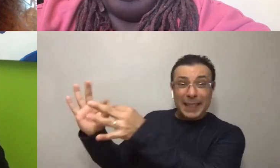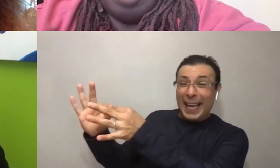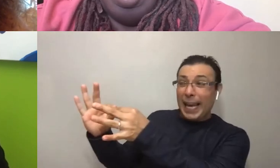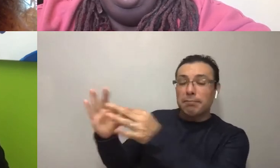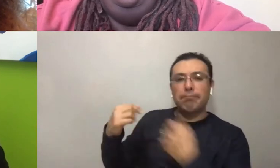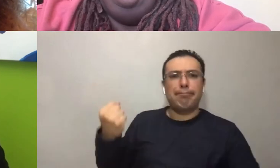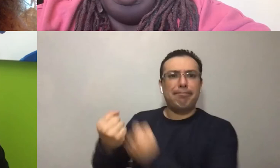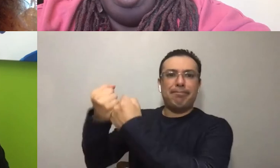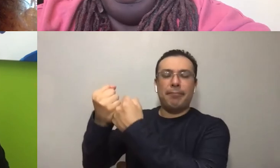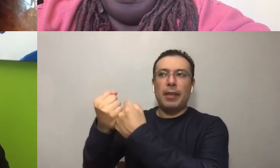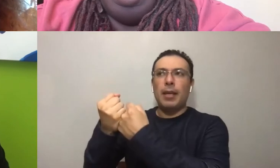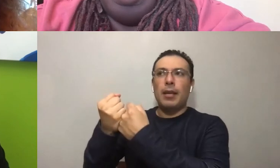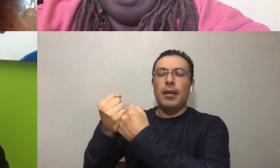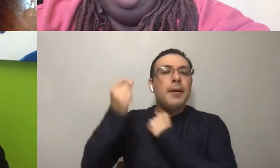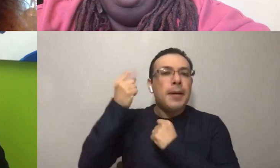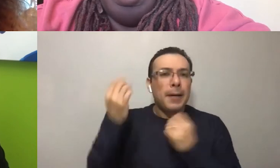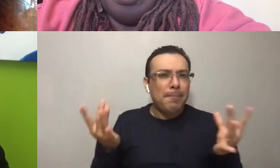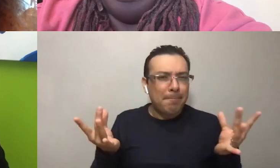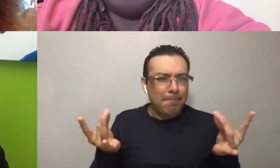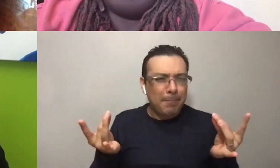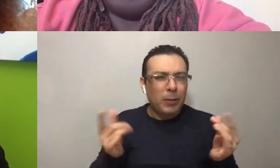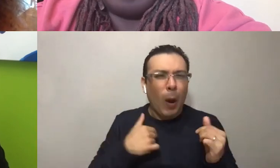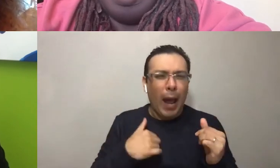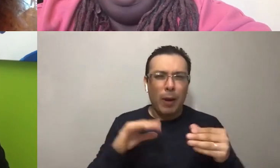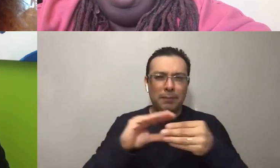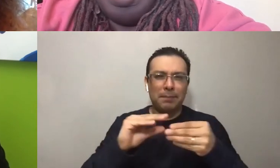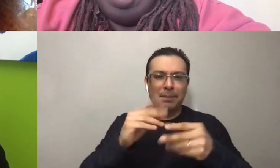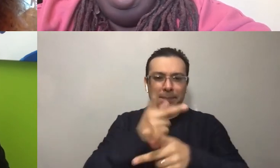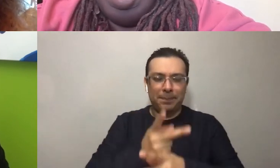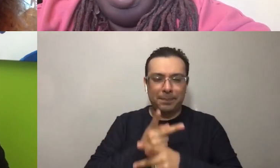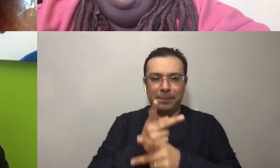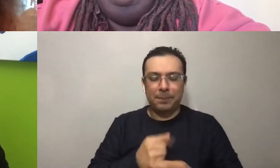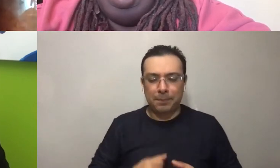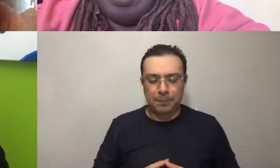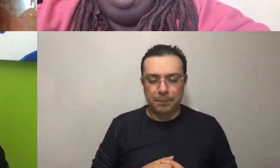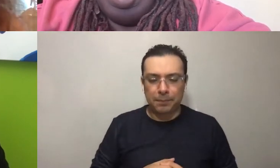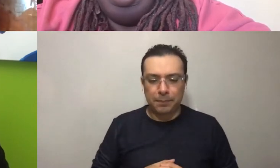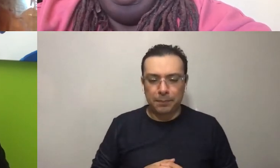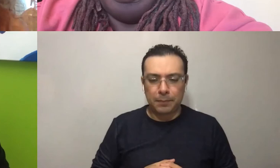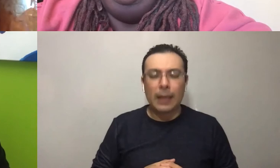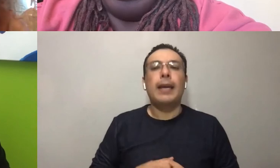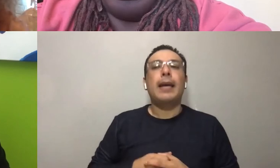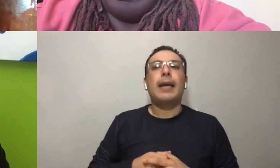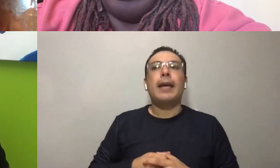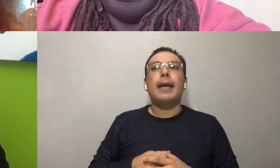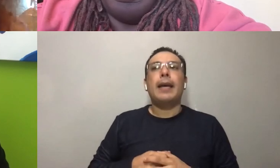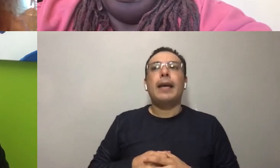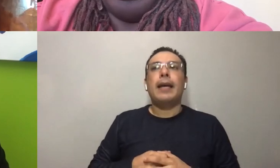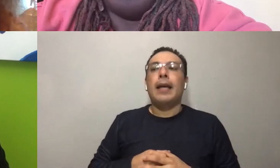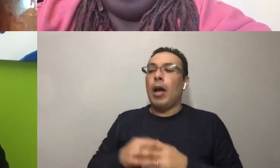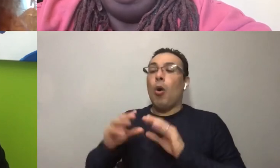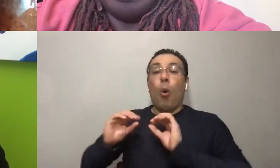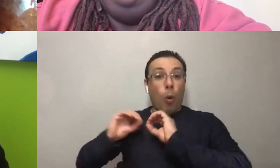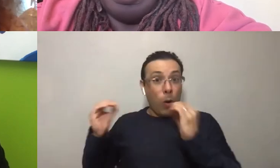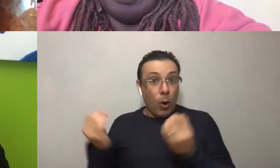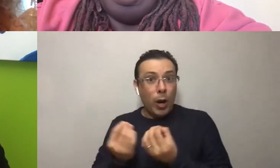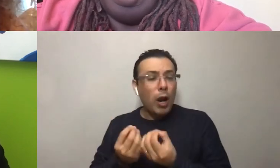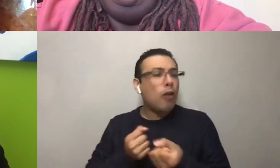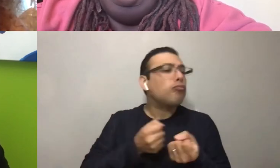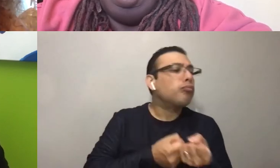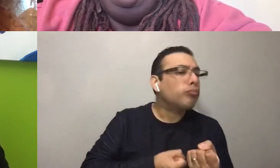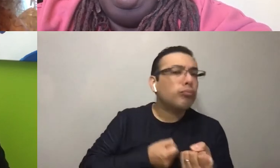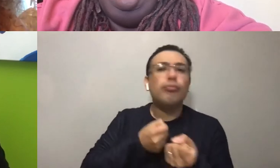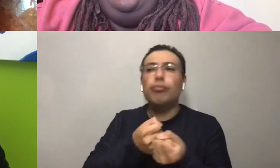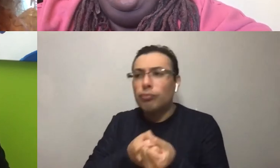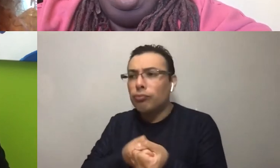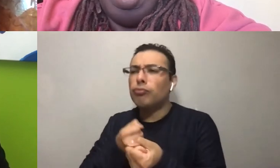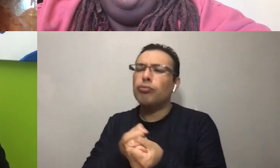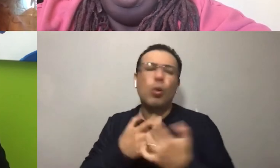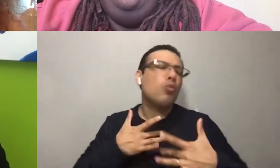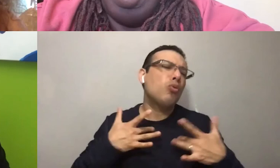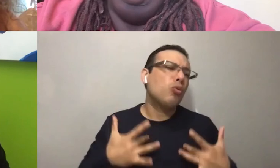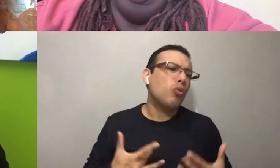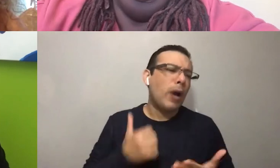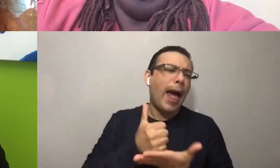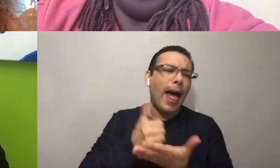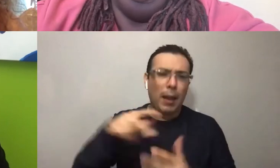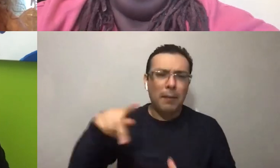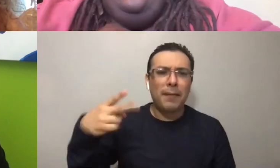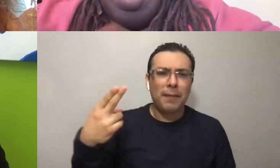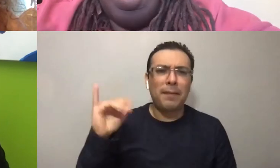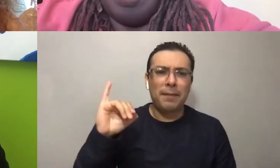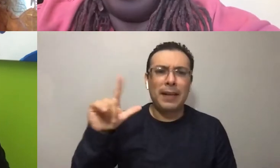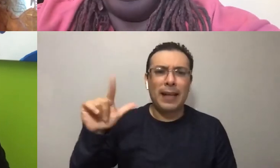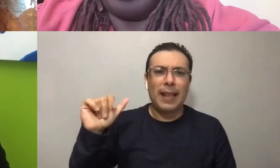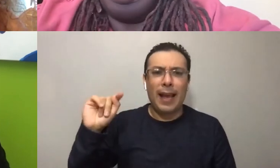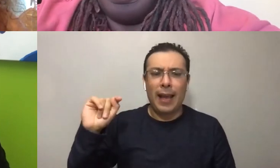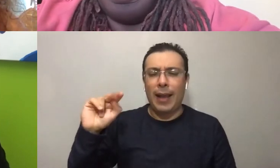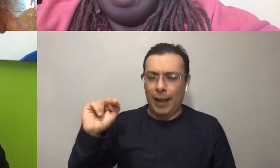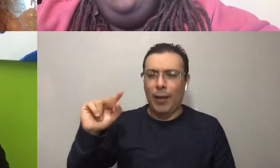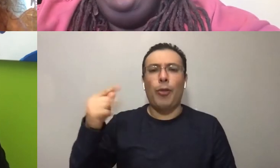But a lot of philanthropy—there’s a charity model of philanthropy, and a lot of philanthropy likes to utilize the presence of people with disabilities and organizations to make themselves appear woke or appear intersectional.